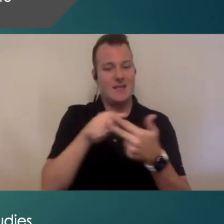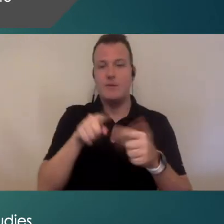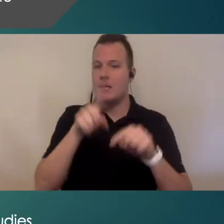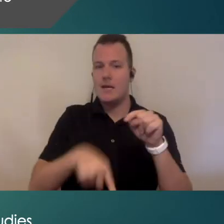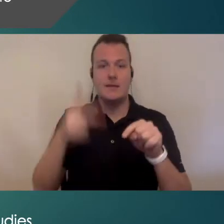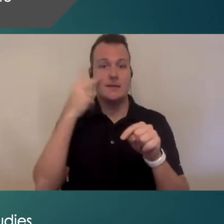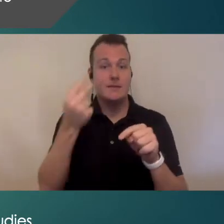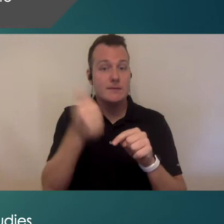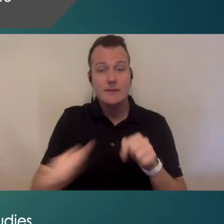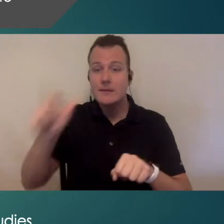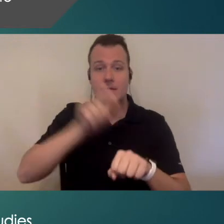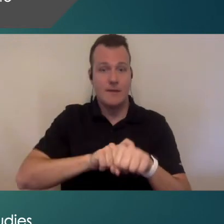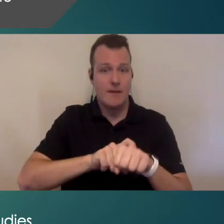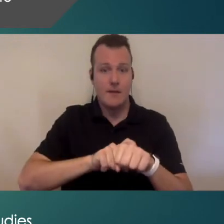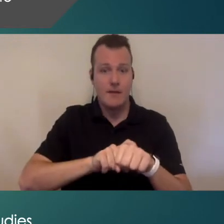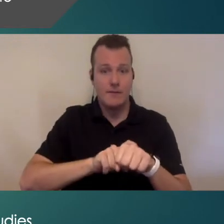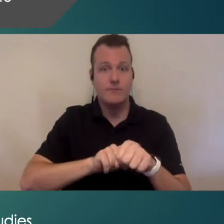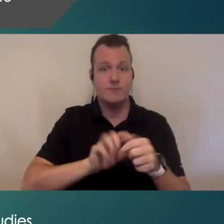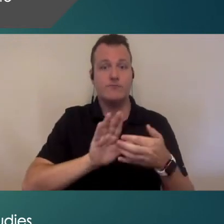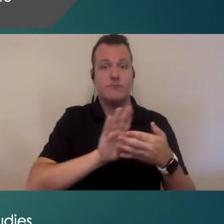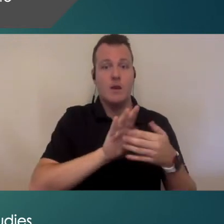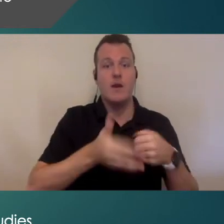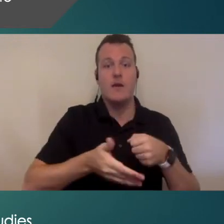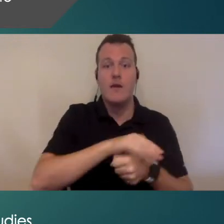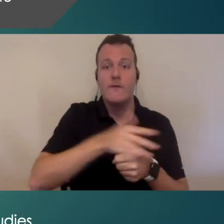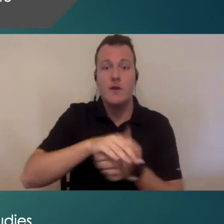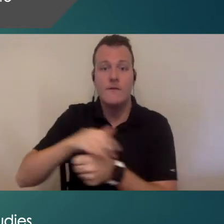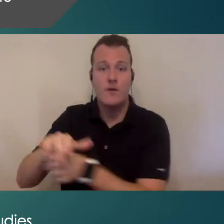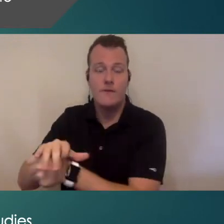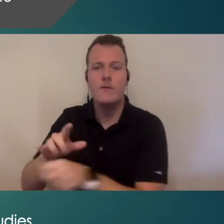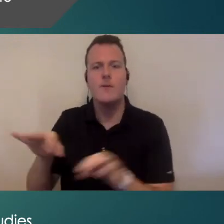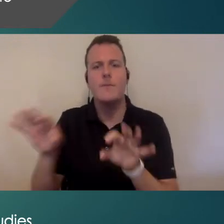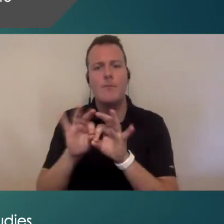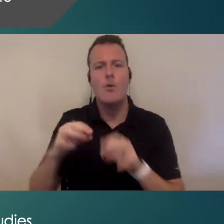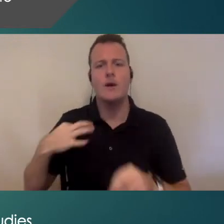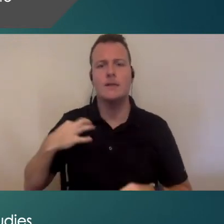body parts at any point in time. And you really want your tops to have sleeves on